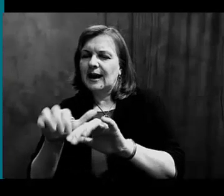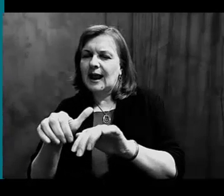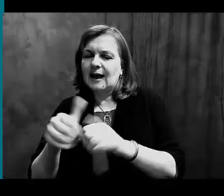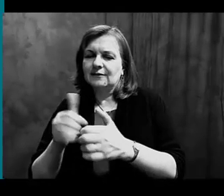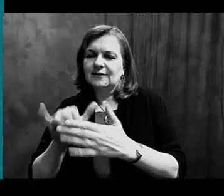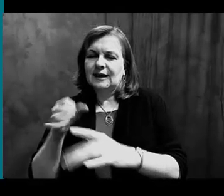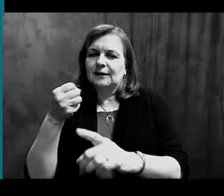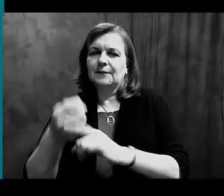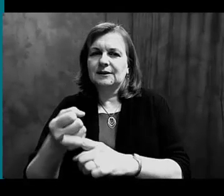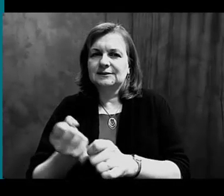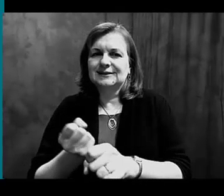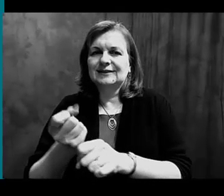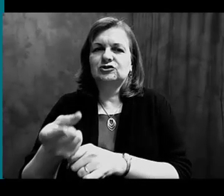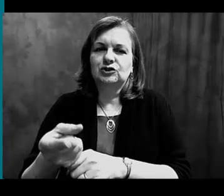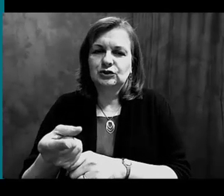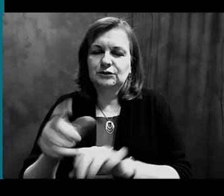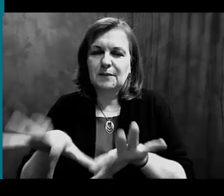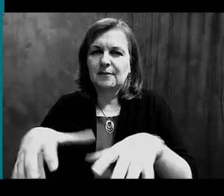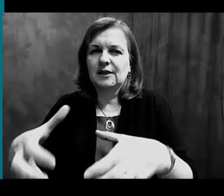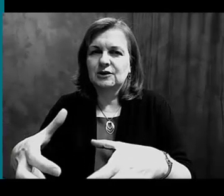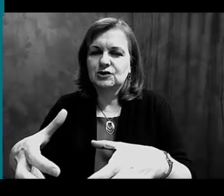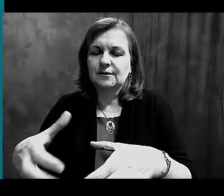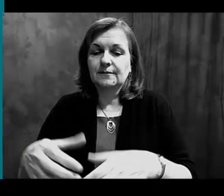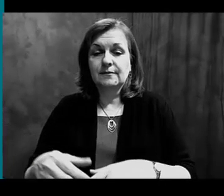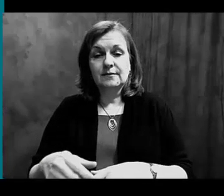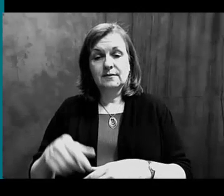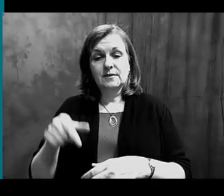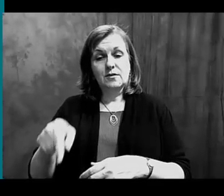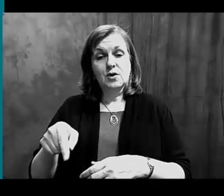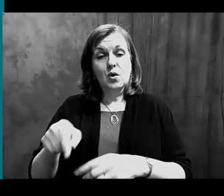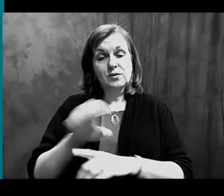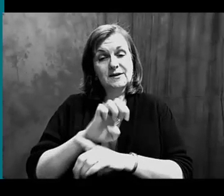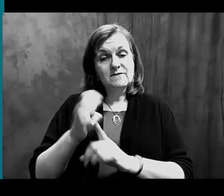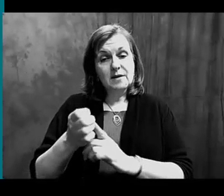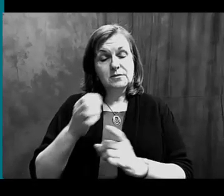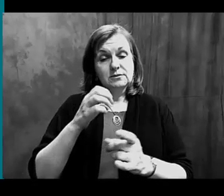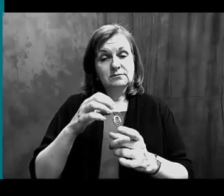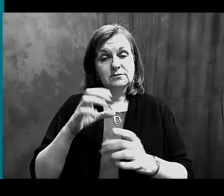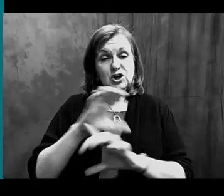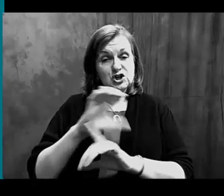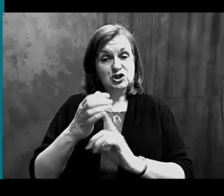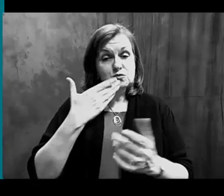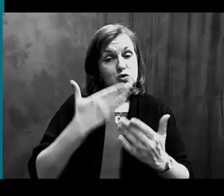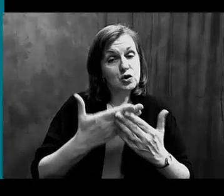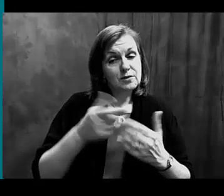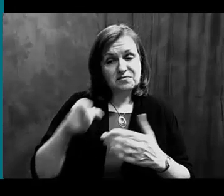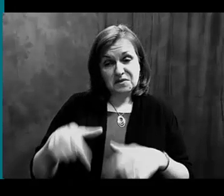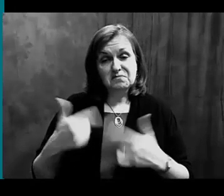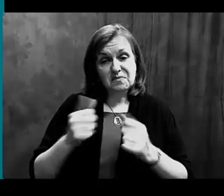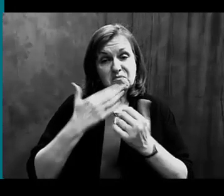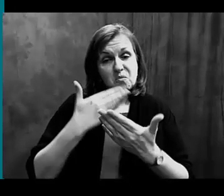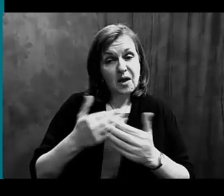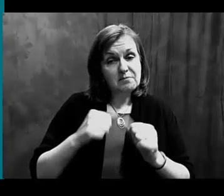and how does that impact to the next year's population are conditions good - are they surviving well